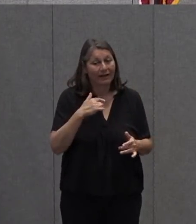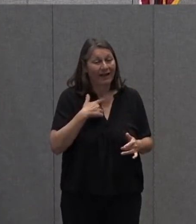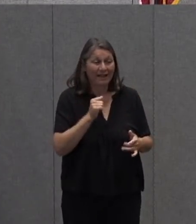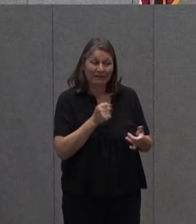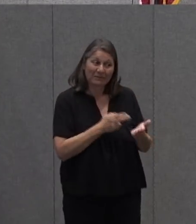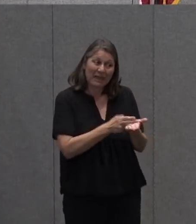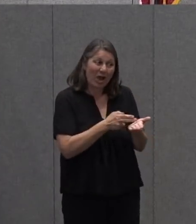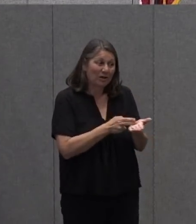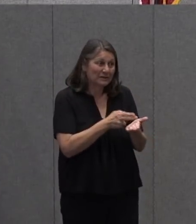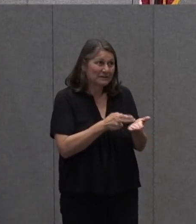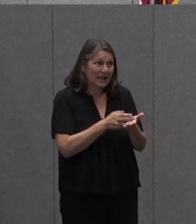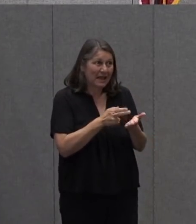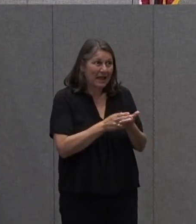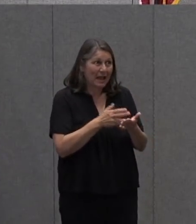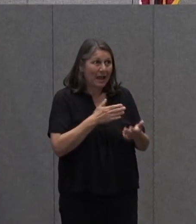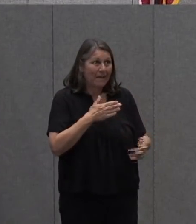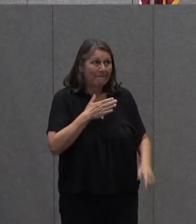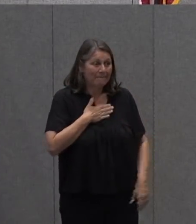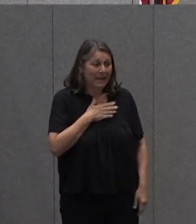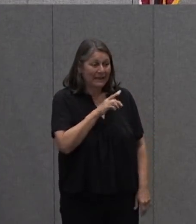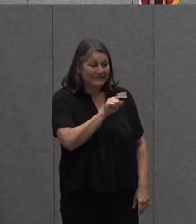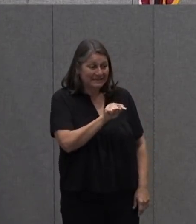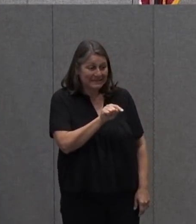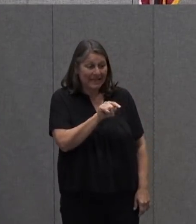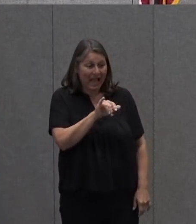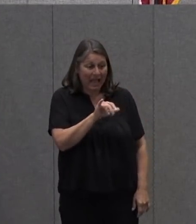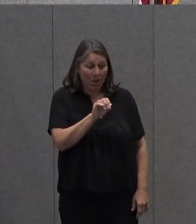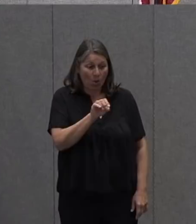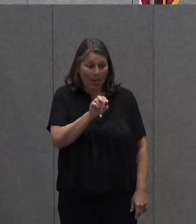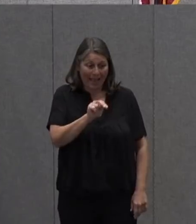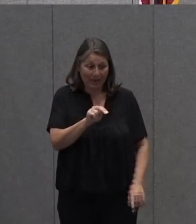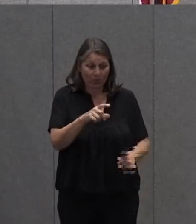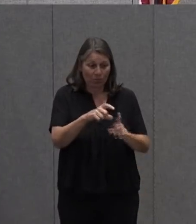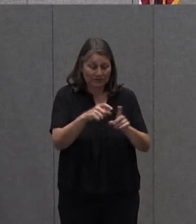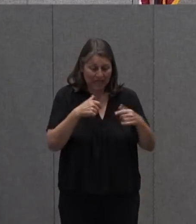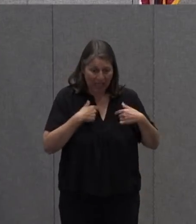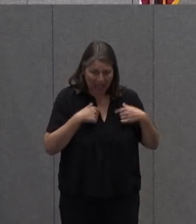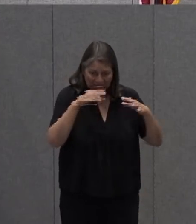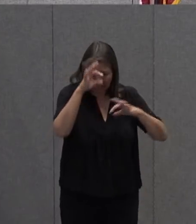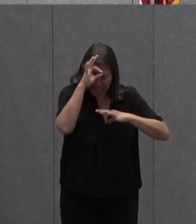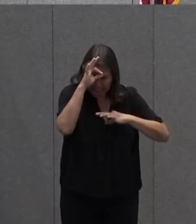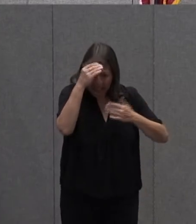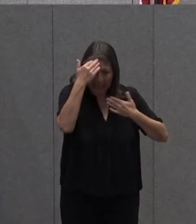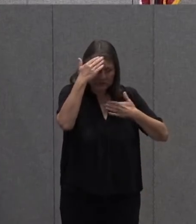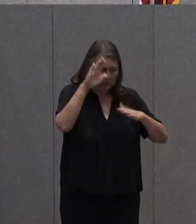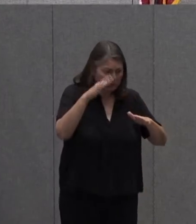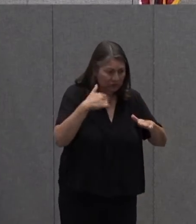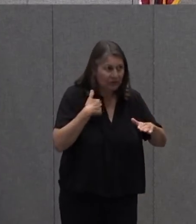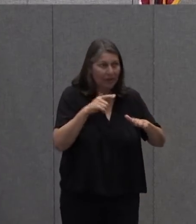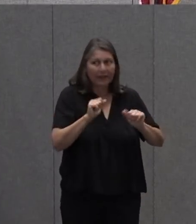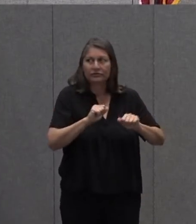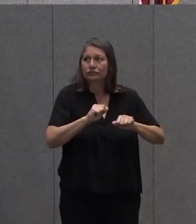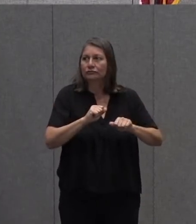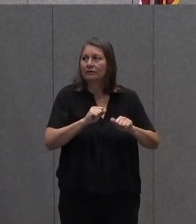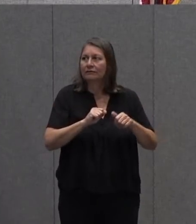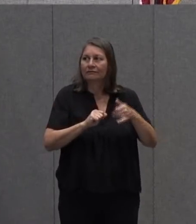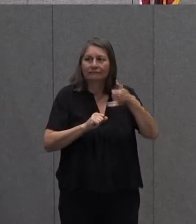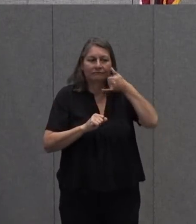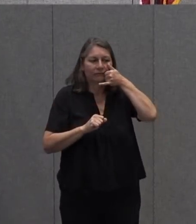My shun, my T-I-O-N words, I was drawing a blank so I had to pull up some on my phone.